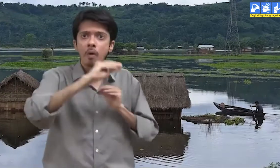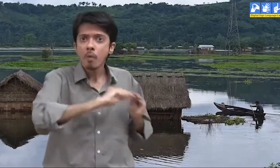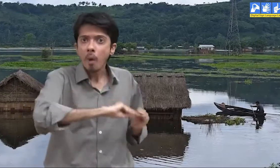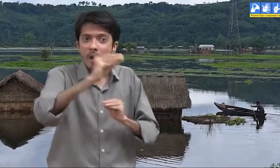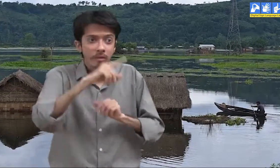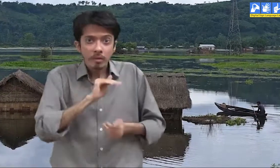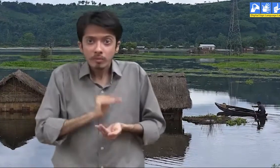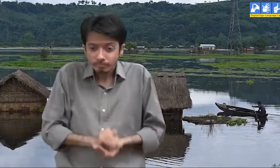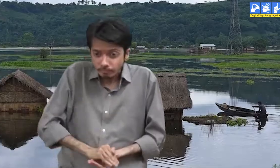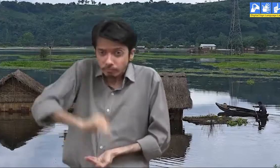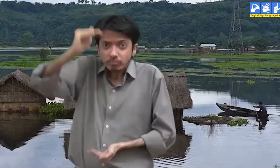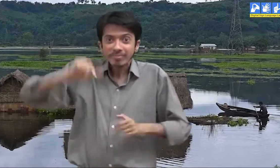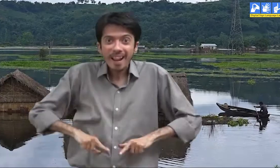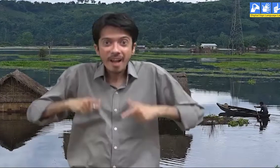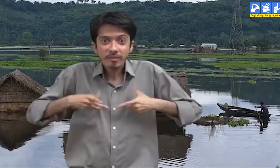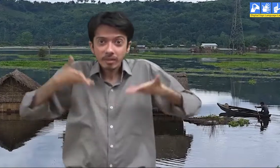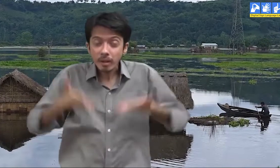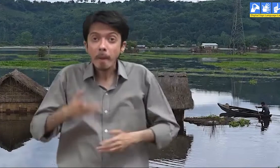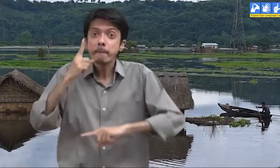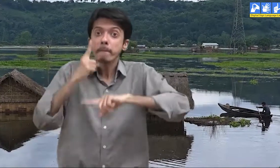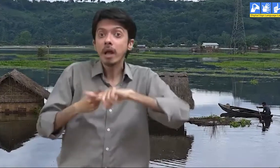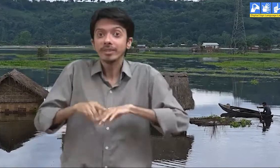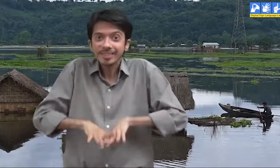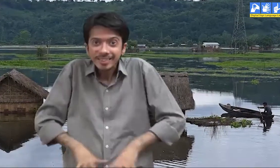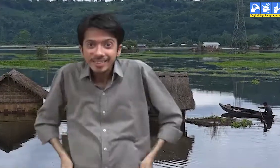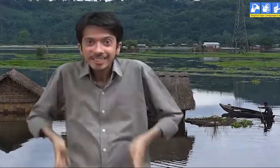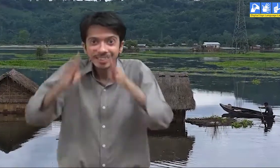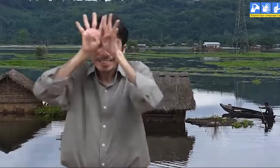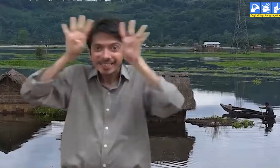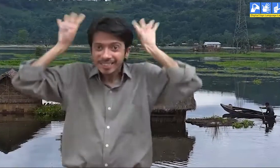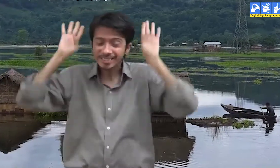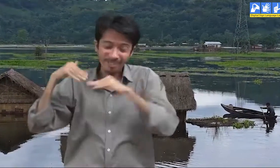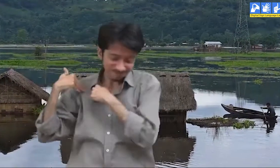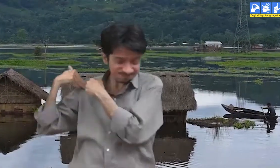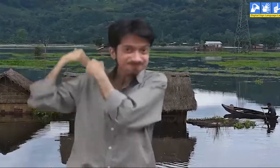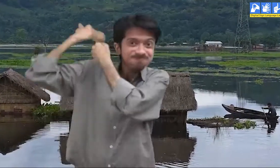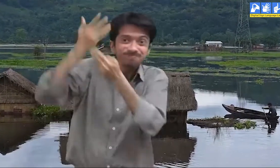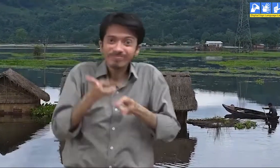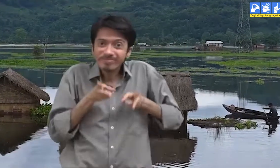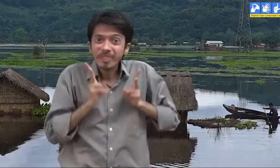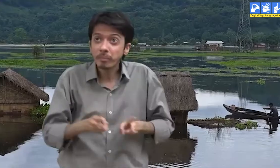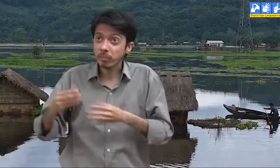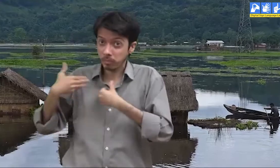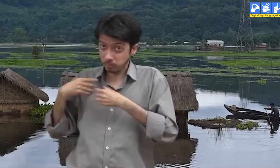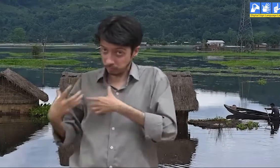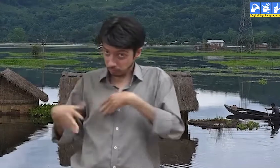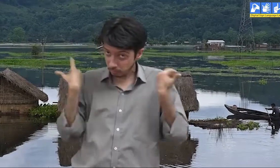have to relocate. They will have to move from that place where they have lived since their childhood.